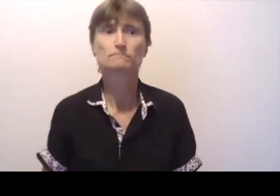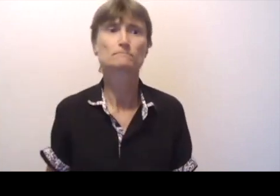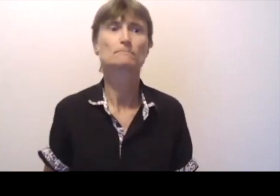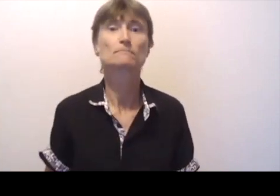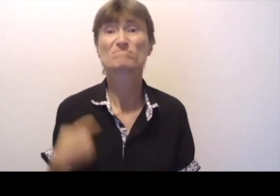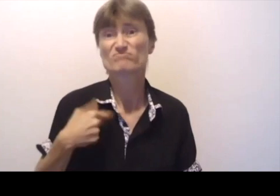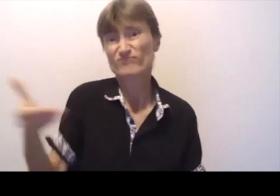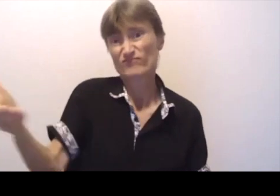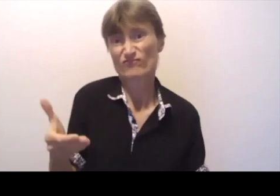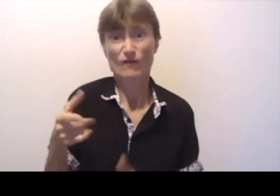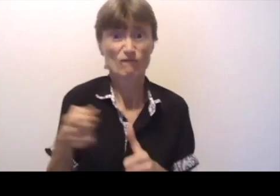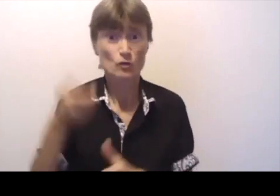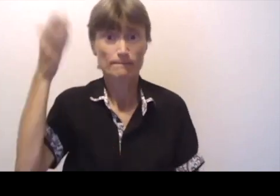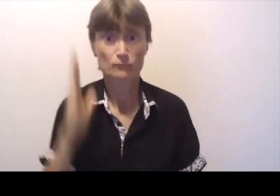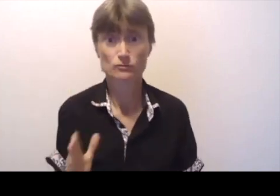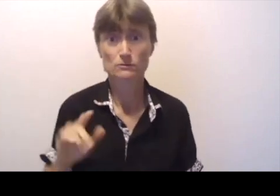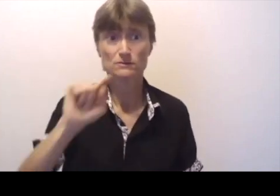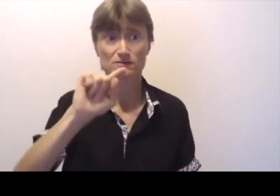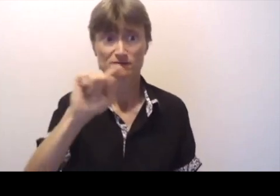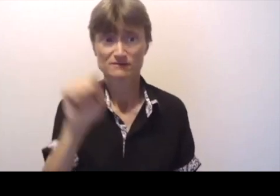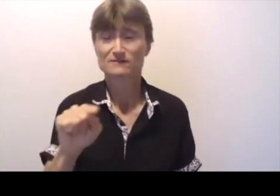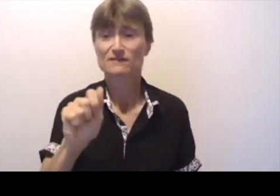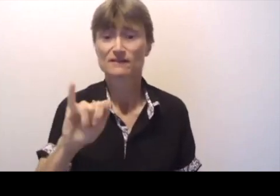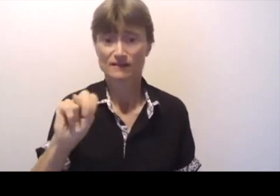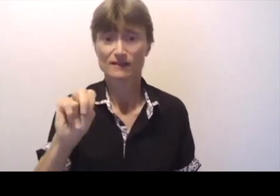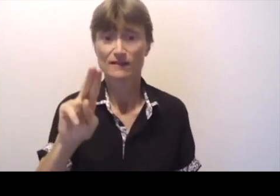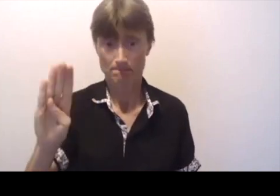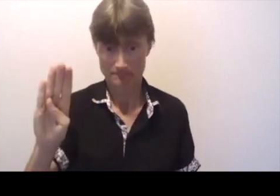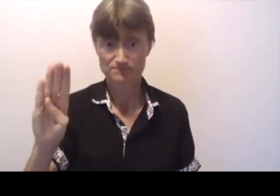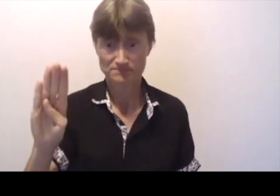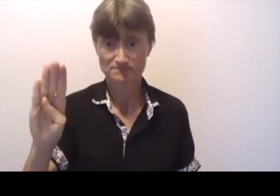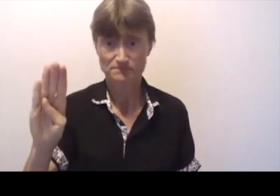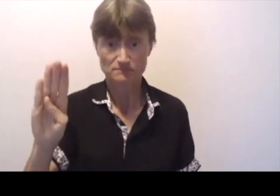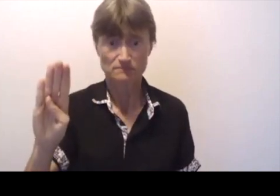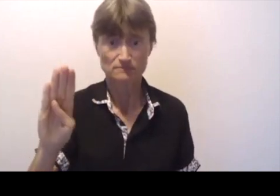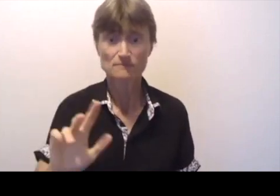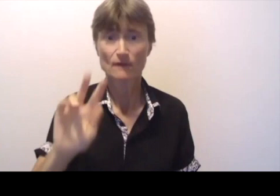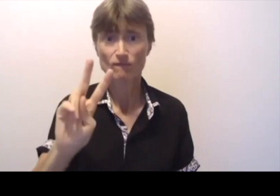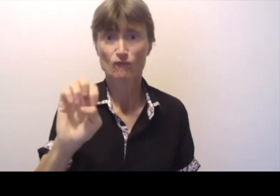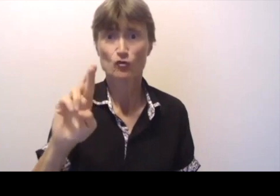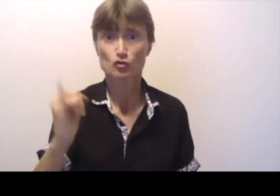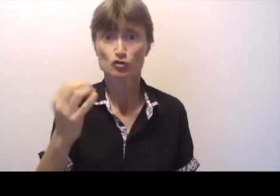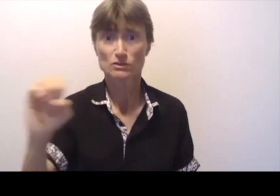speaker zainab virgi is the laureate of the 2020 governor general's visual and media arts for outstanding